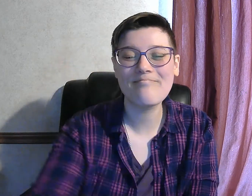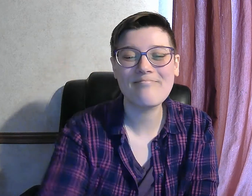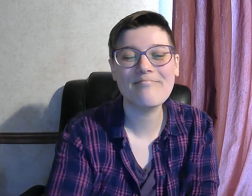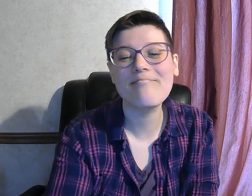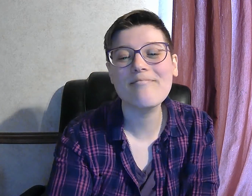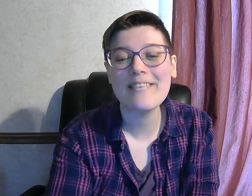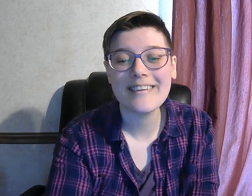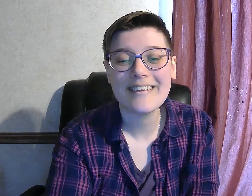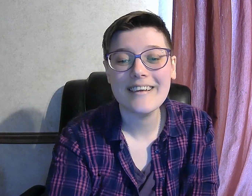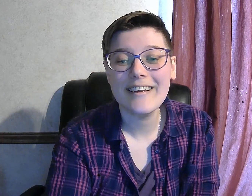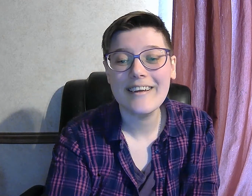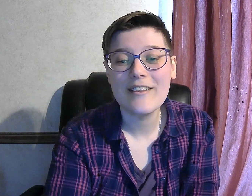Bye!